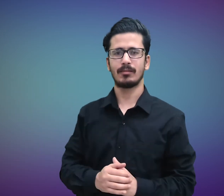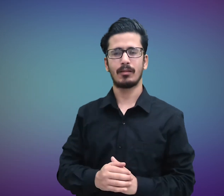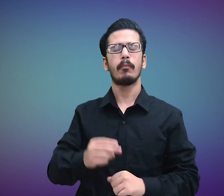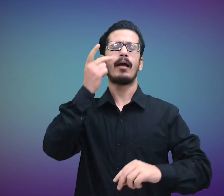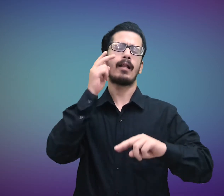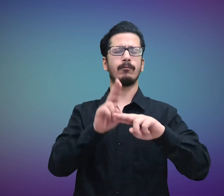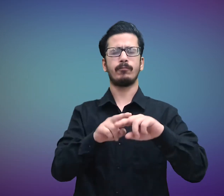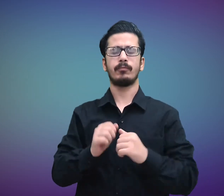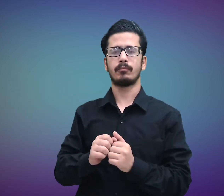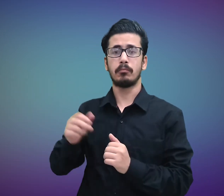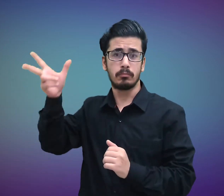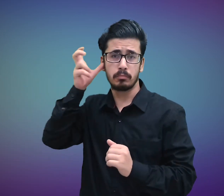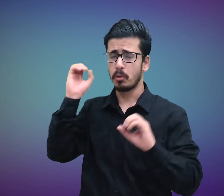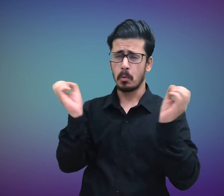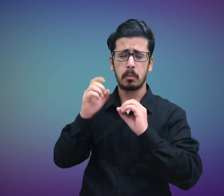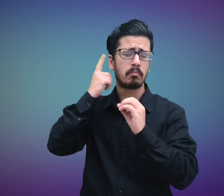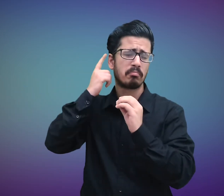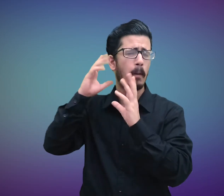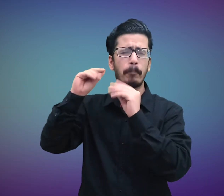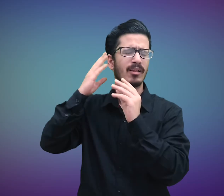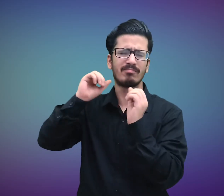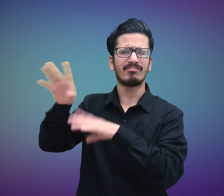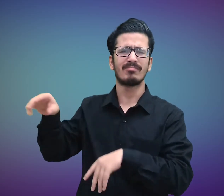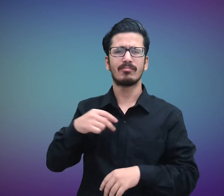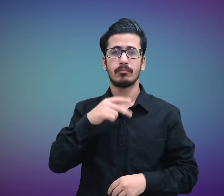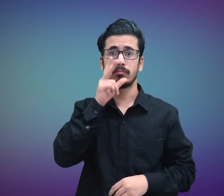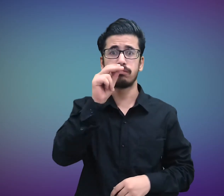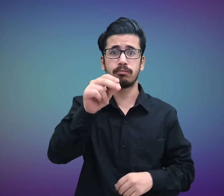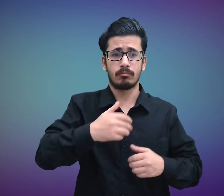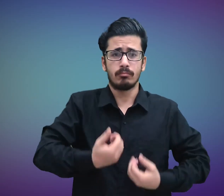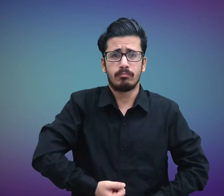We are unable to hear any sound and have no access to spoken language then,